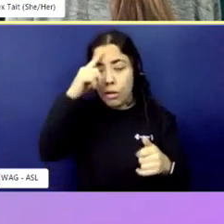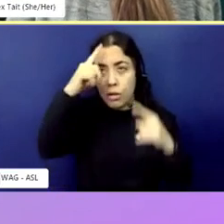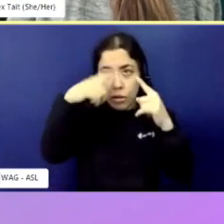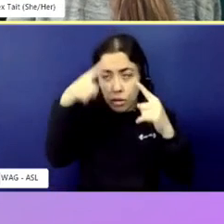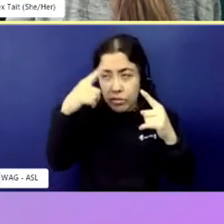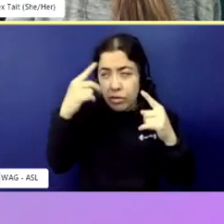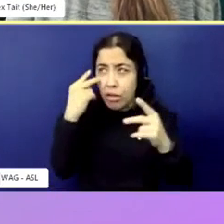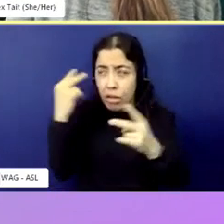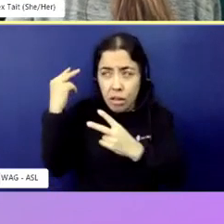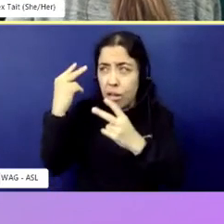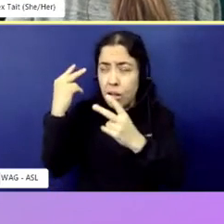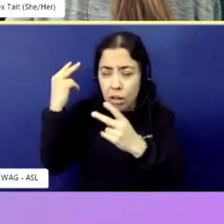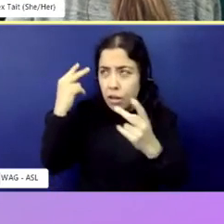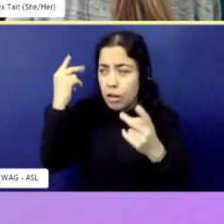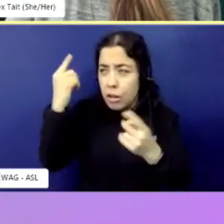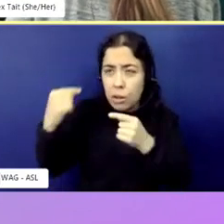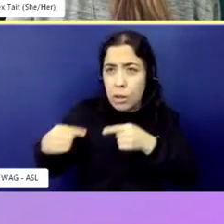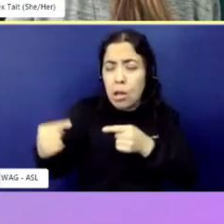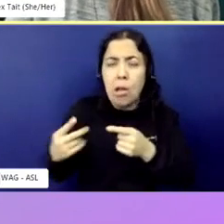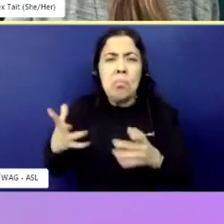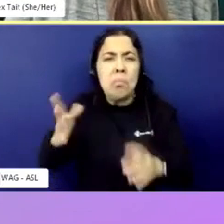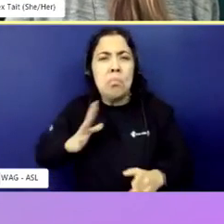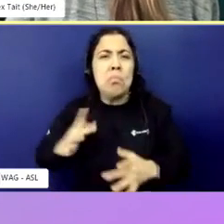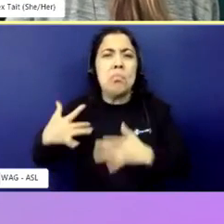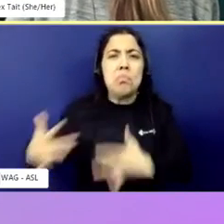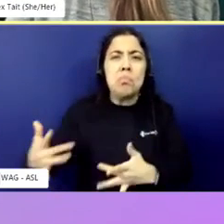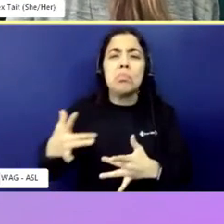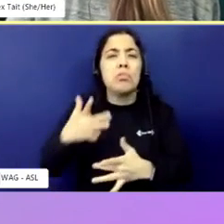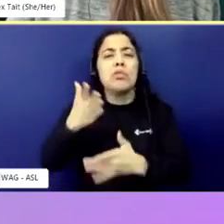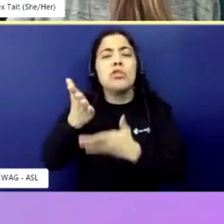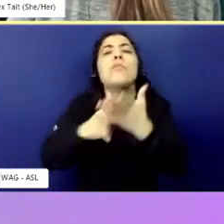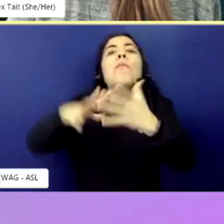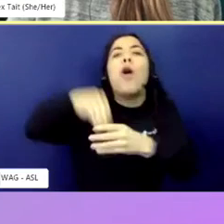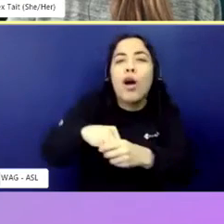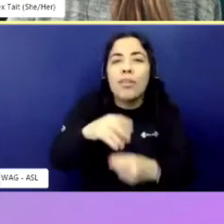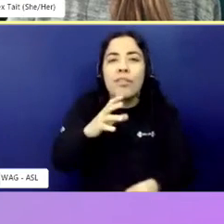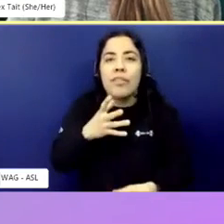hearing, decline in cognitive vision, mild decline, a lot